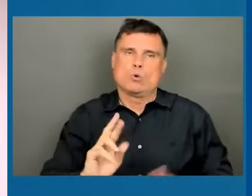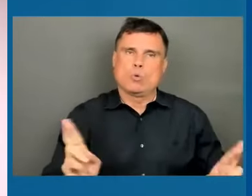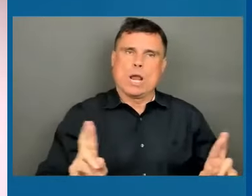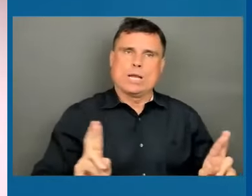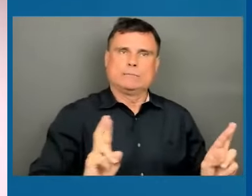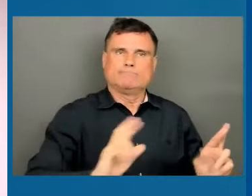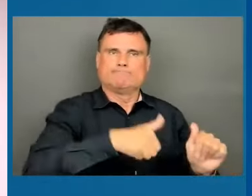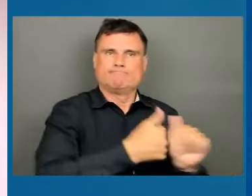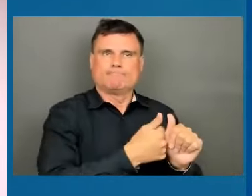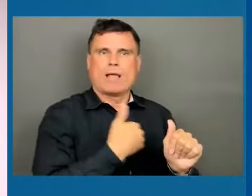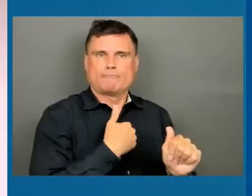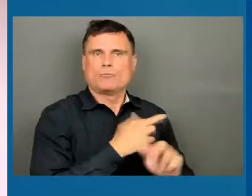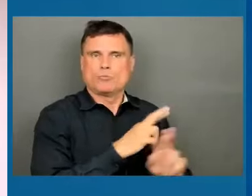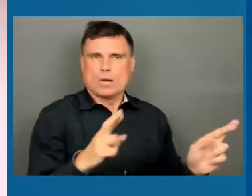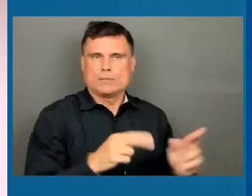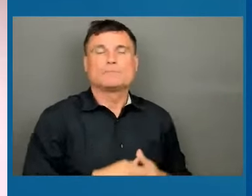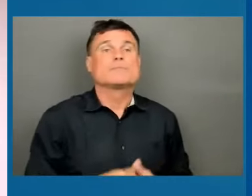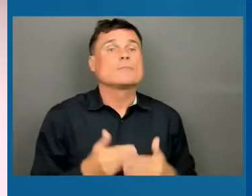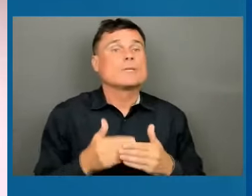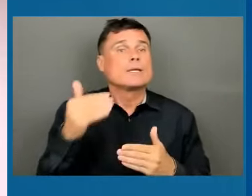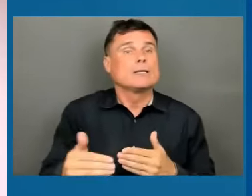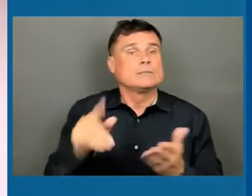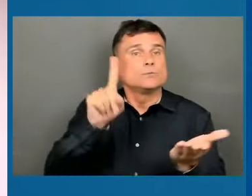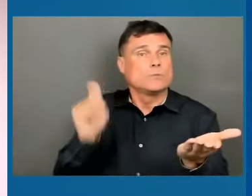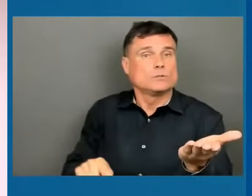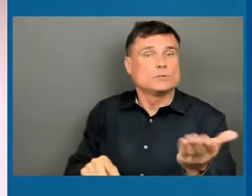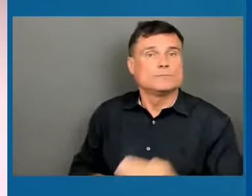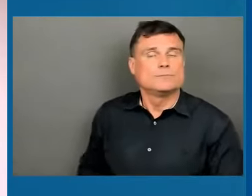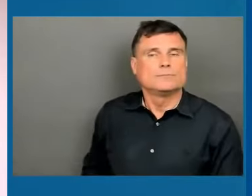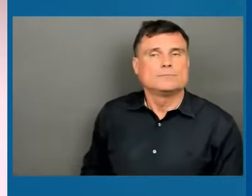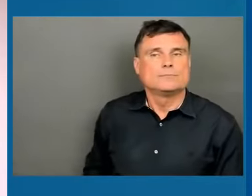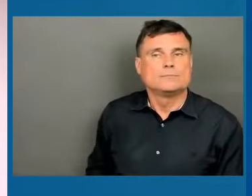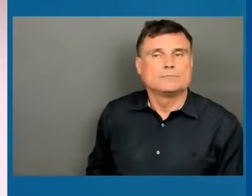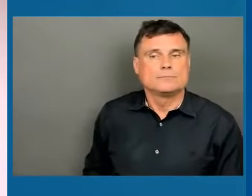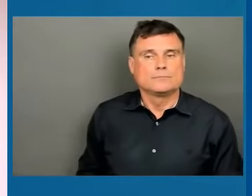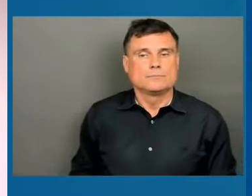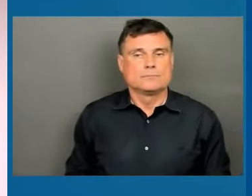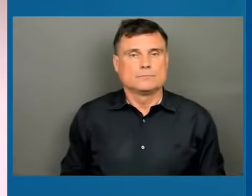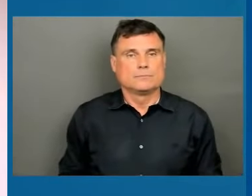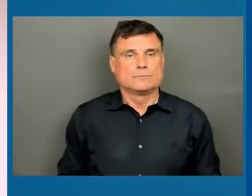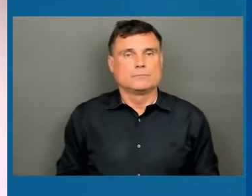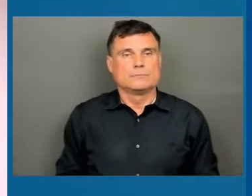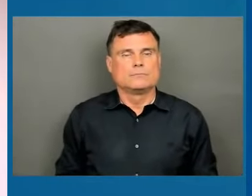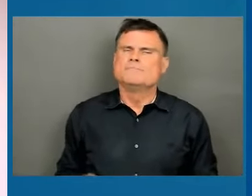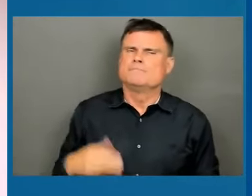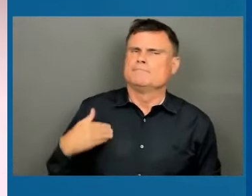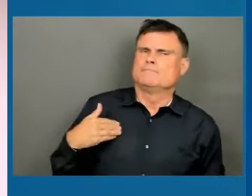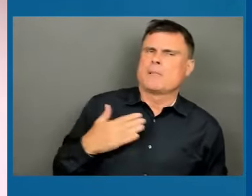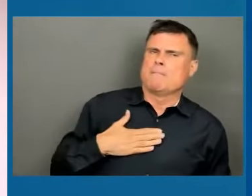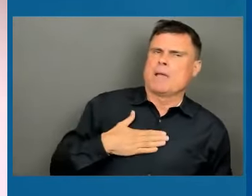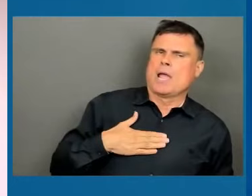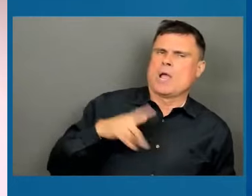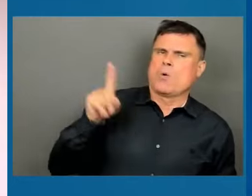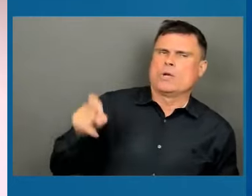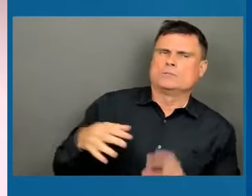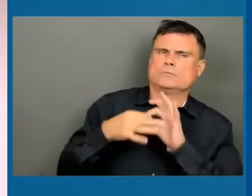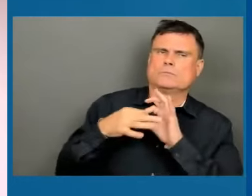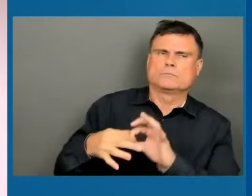I'm wondering if I can get a more general response, looking more than at metro Vancouver and